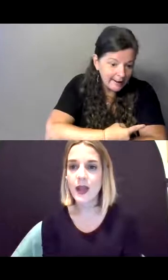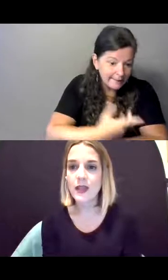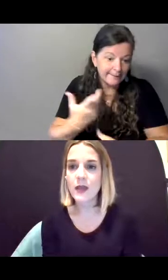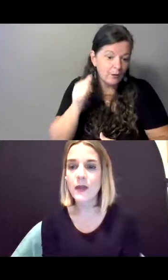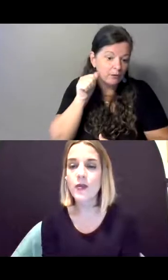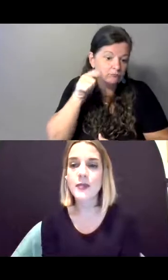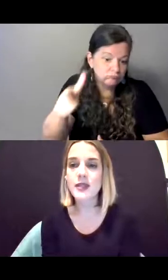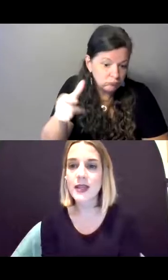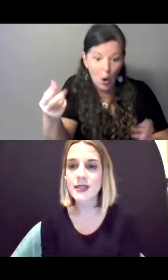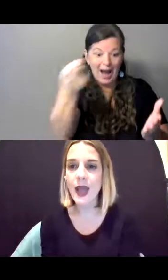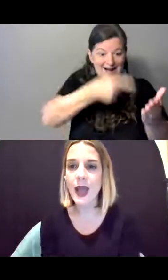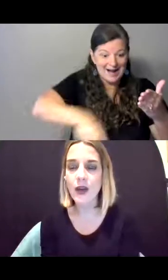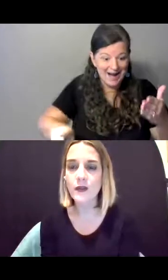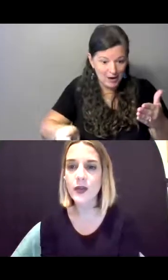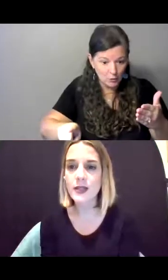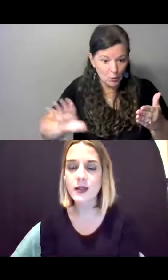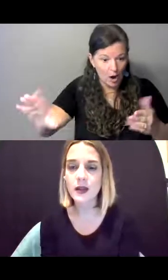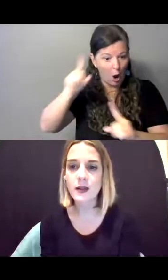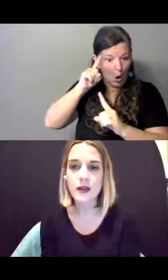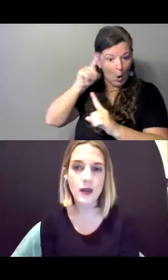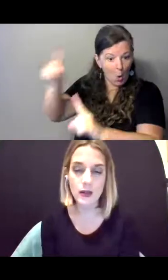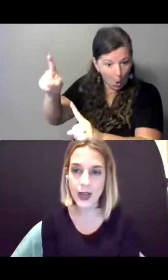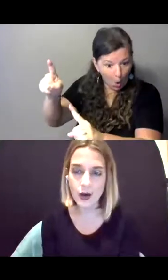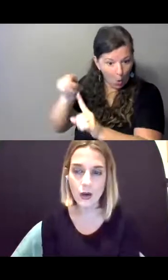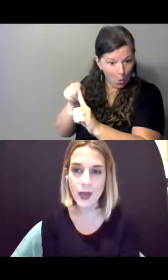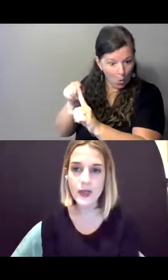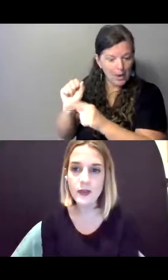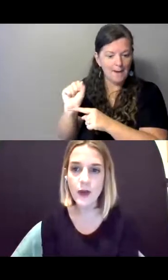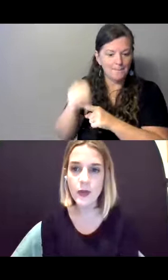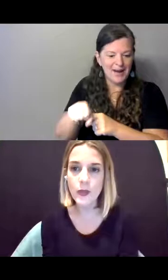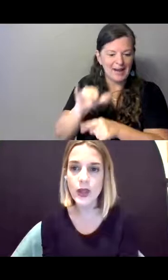and then perhaps the next day or a few days or later, or maybe the following week,